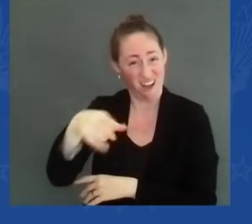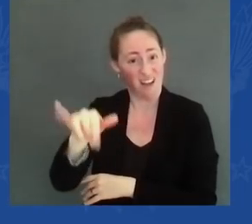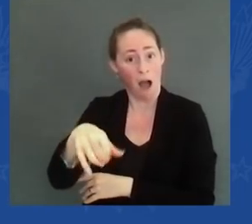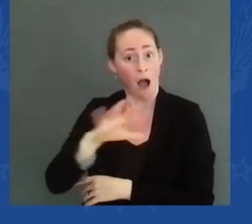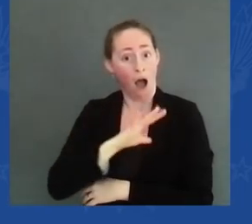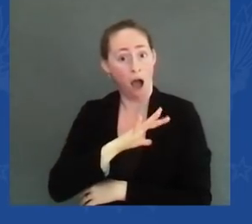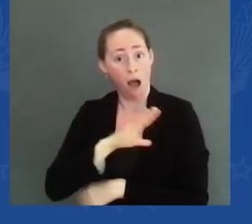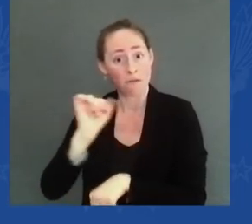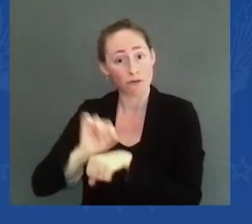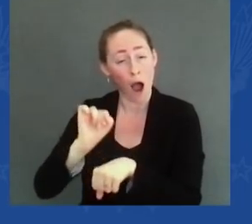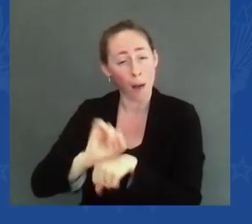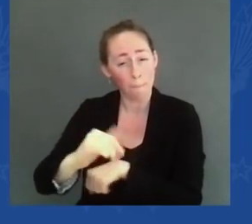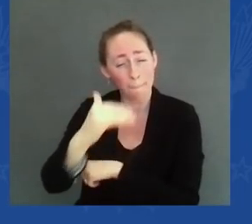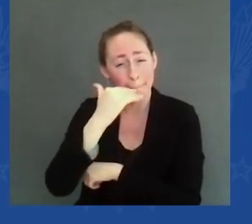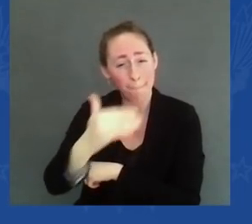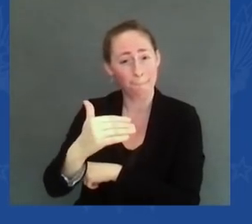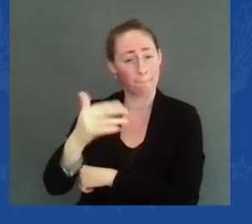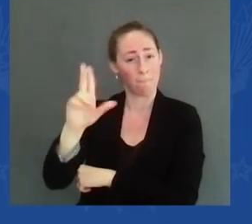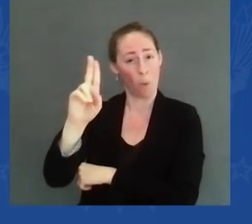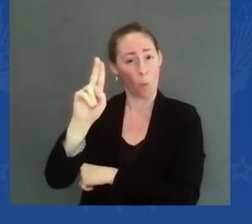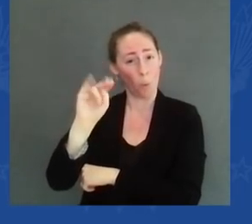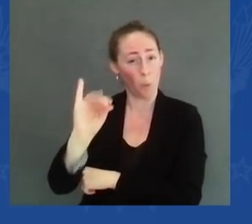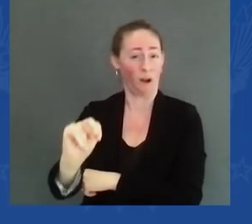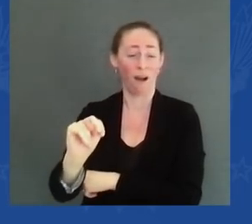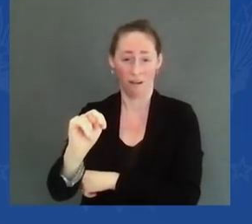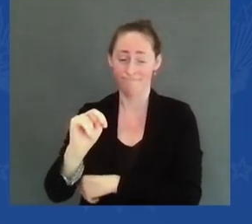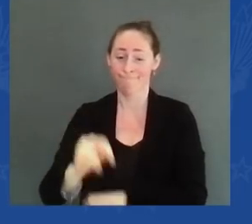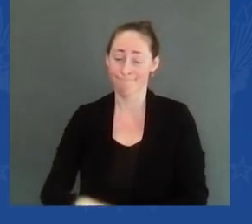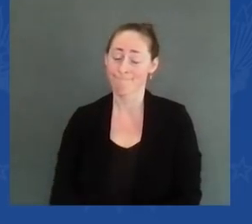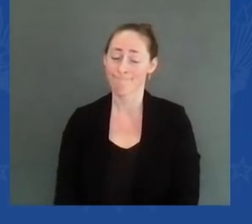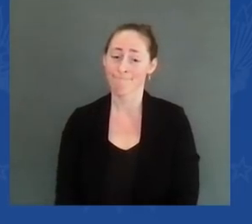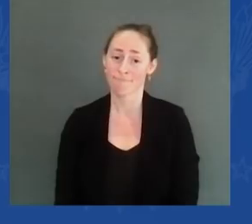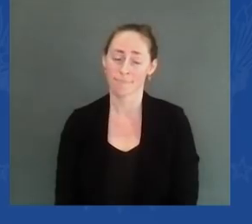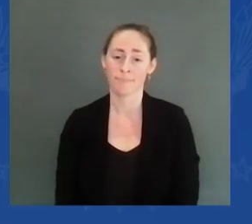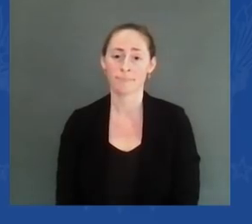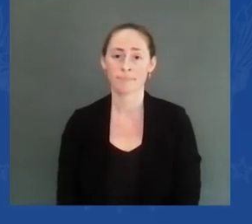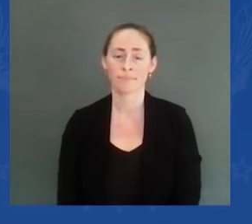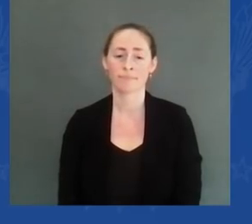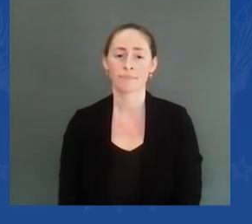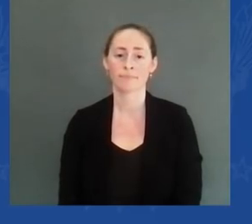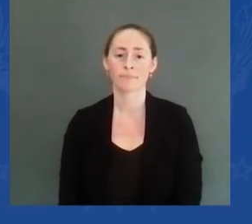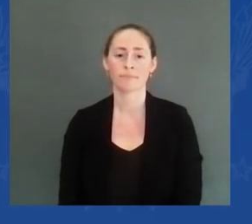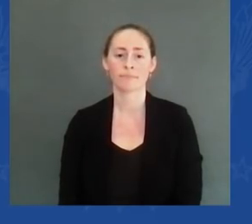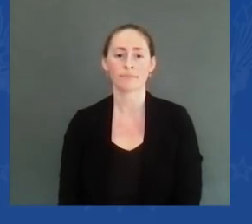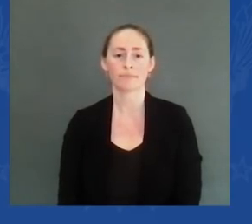The President: I hosted 56 heads of state in Washington.